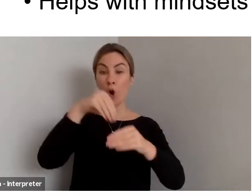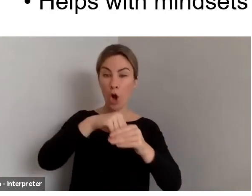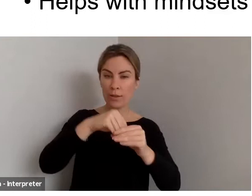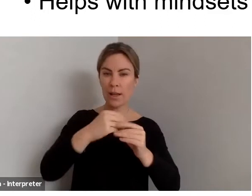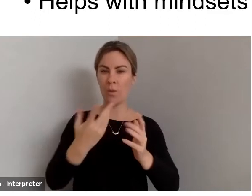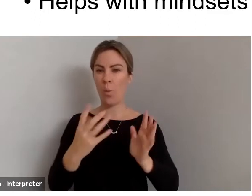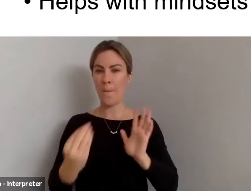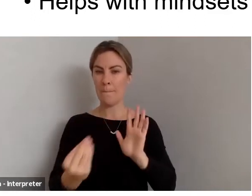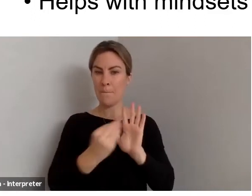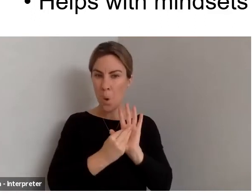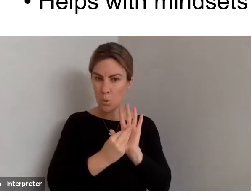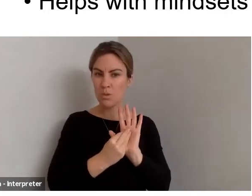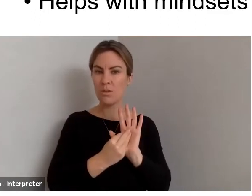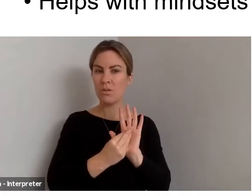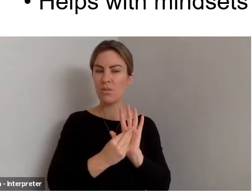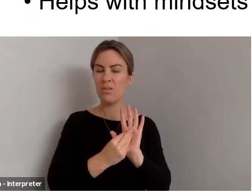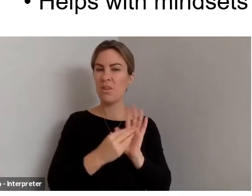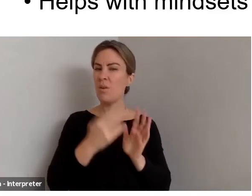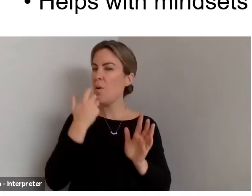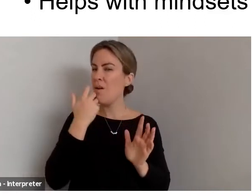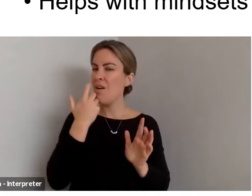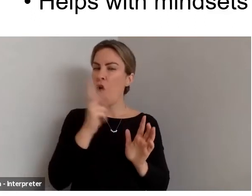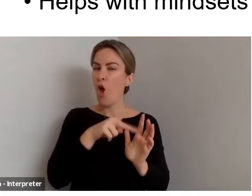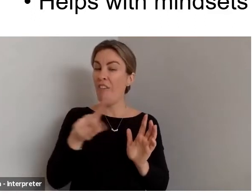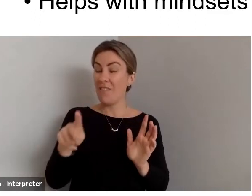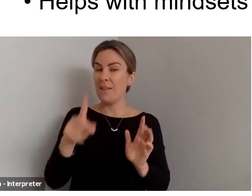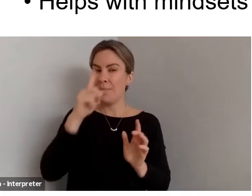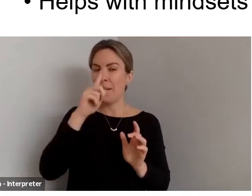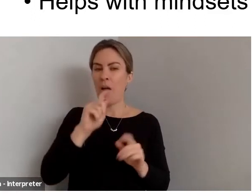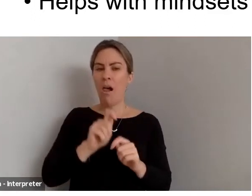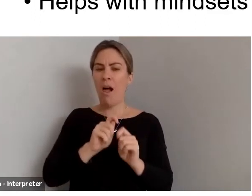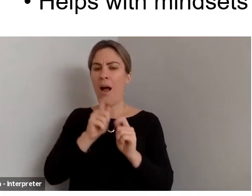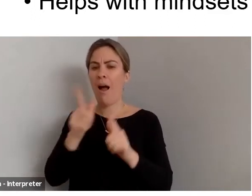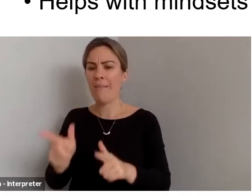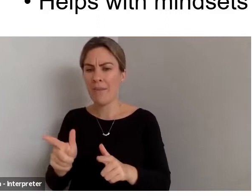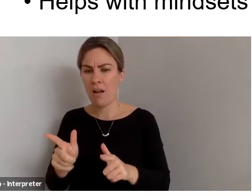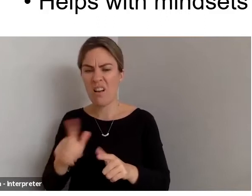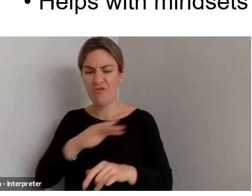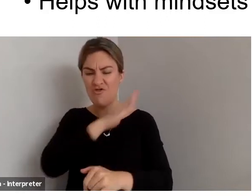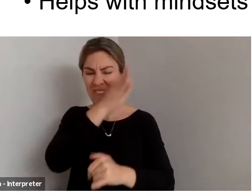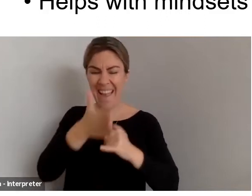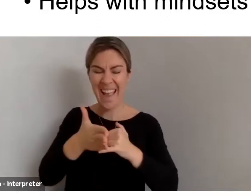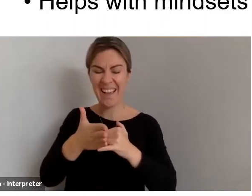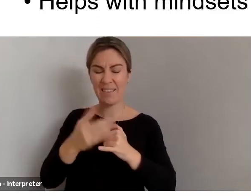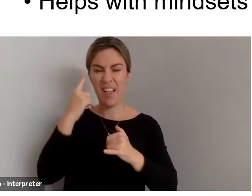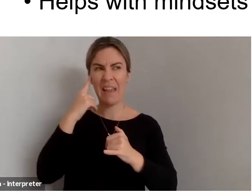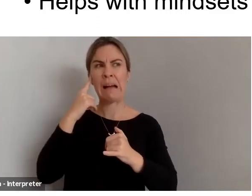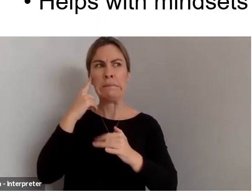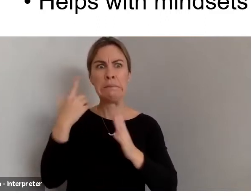It is the easiest thing to do, but the thing that people do the lease. That is why put it at the number one spot.